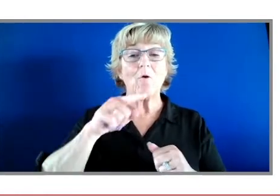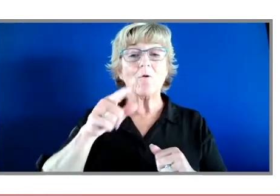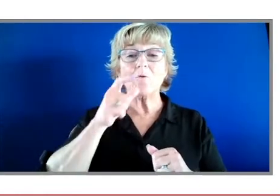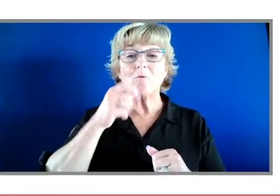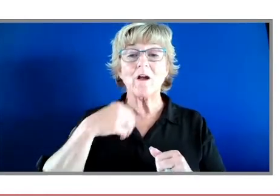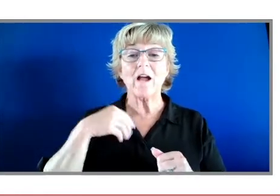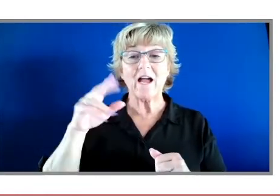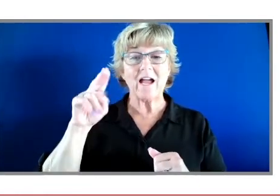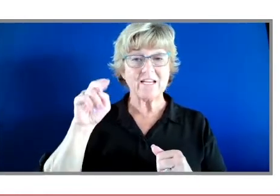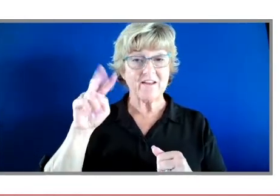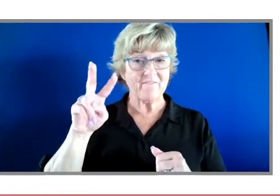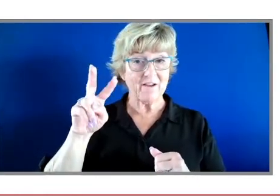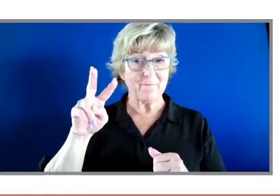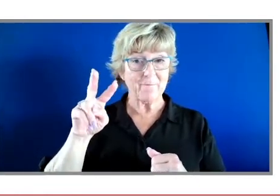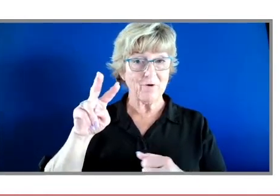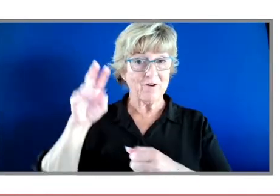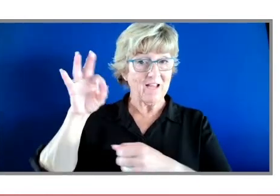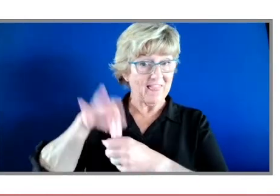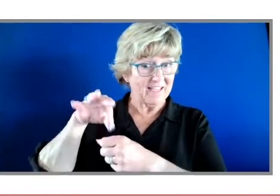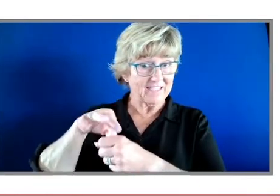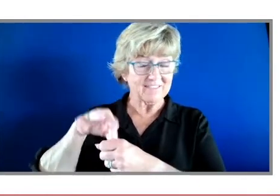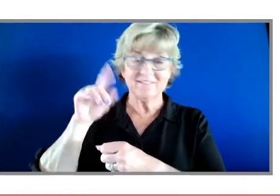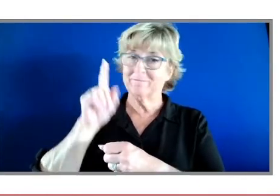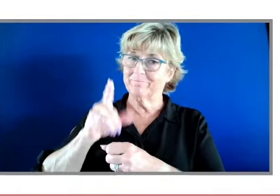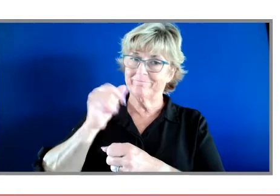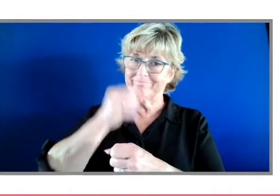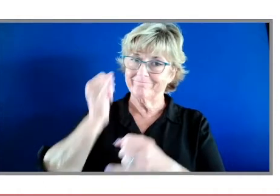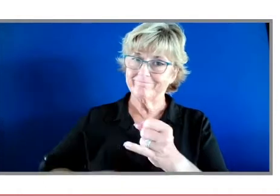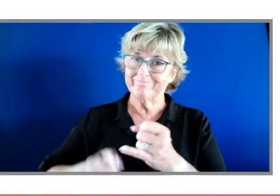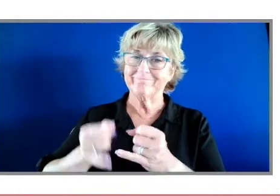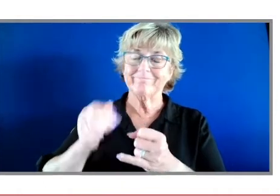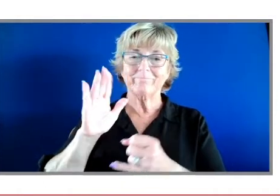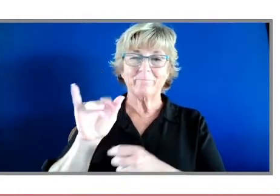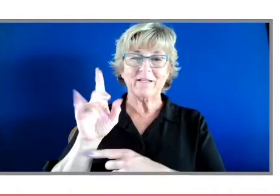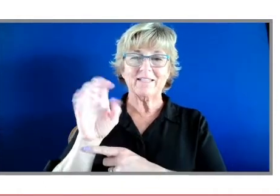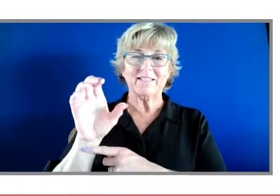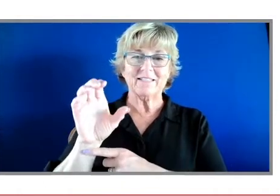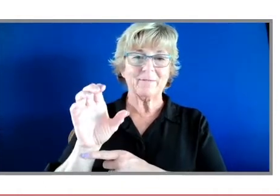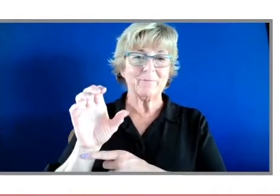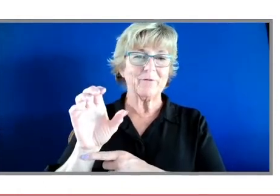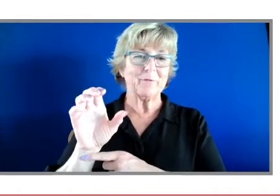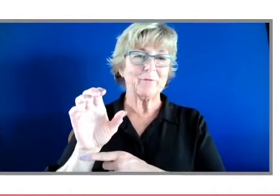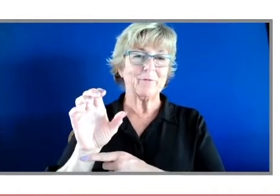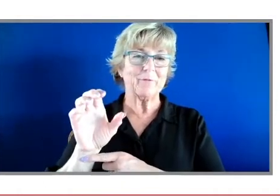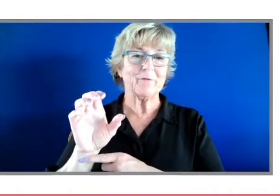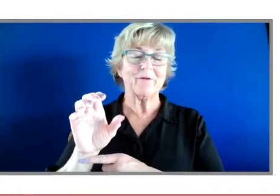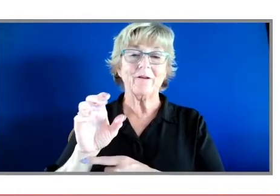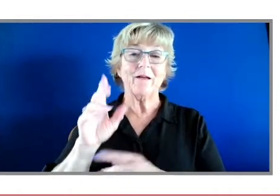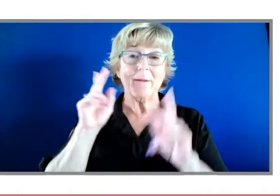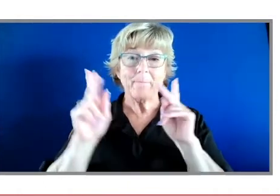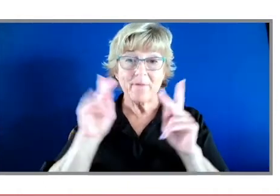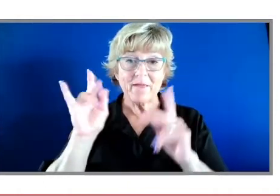Studio: Elections to finish this process so folks like a Courtney can get all the lines in in in.